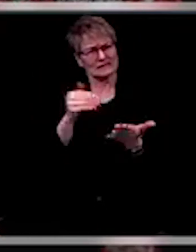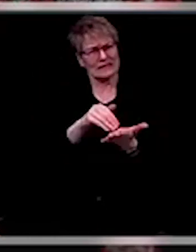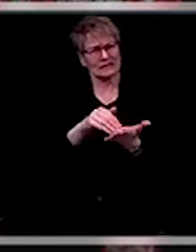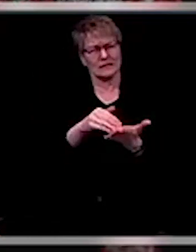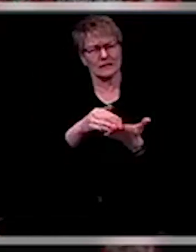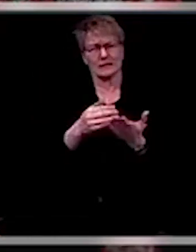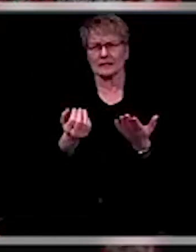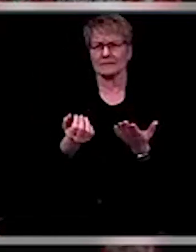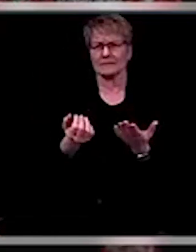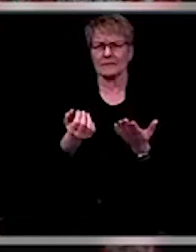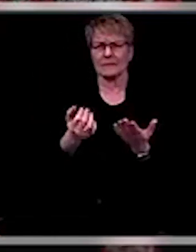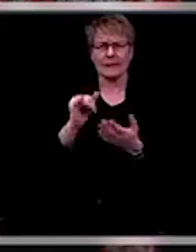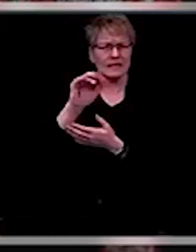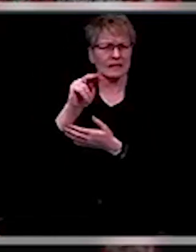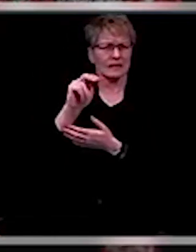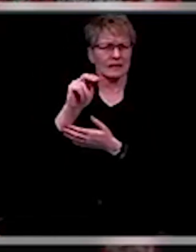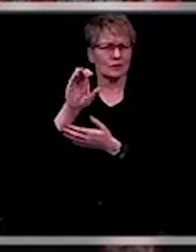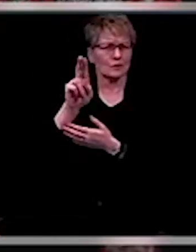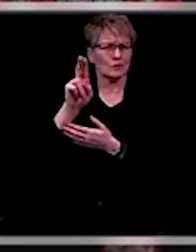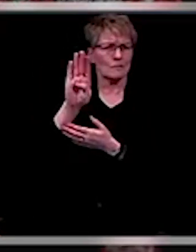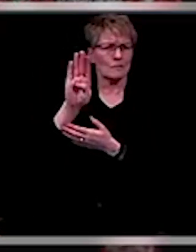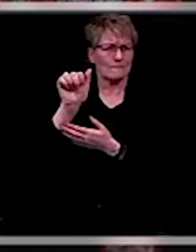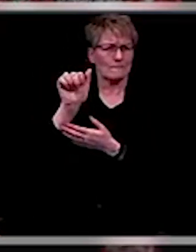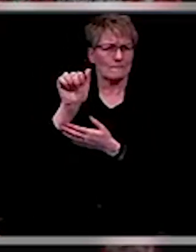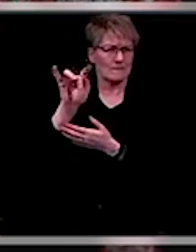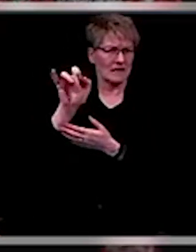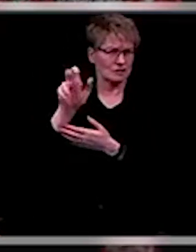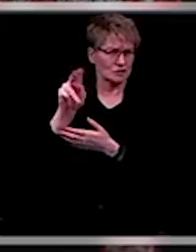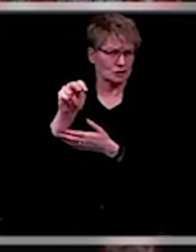how many days before that will show up in a test?